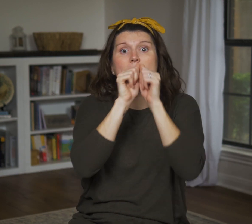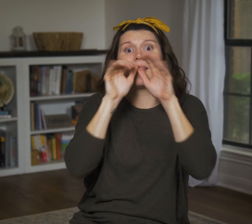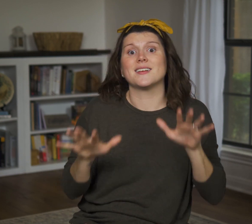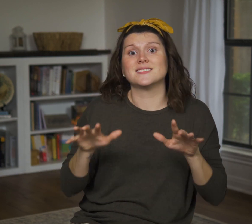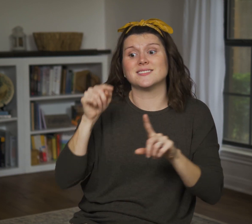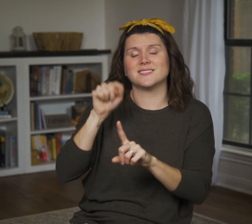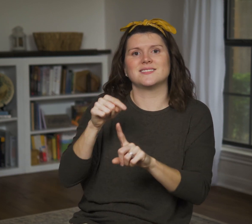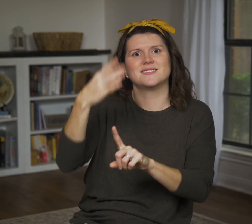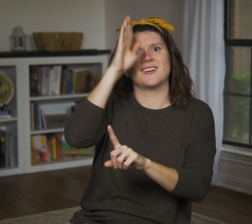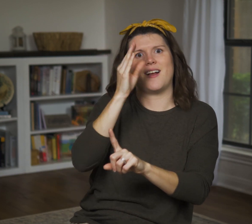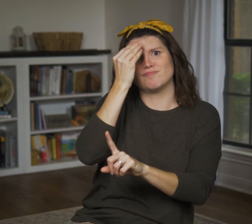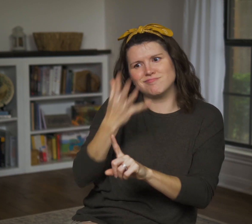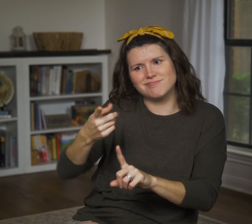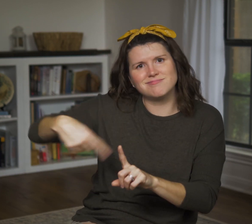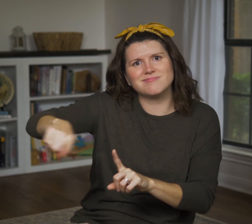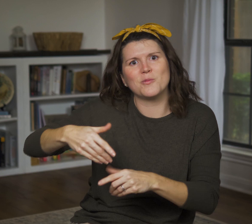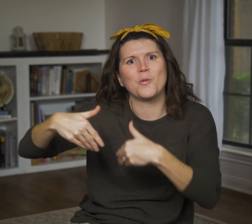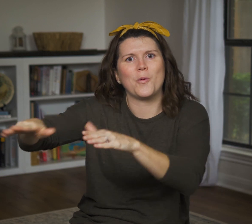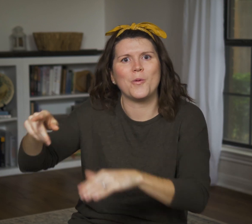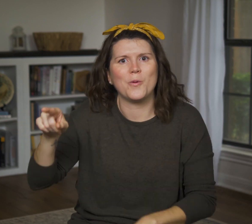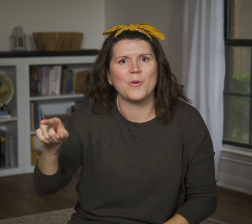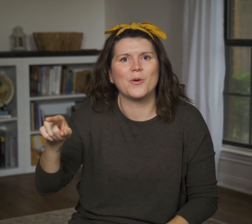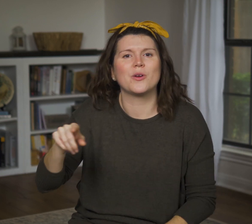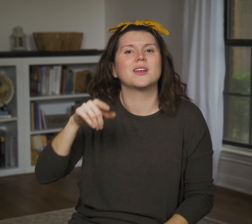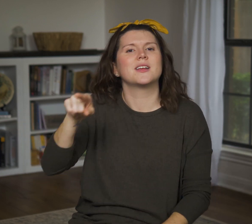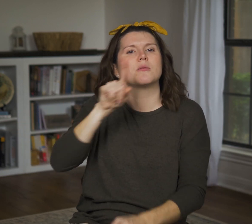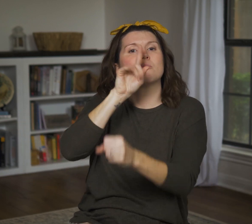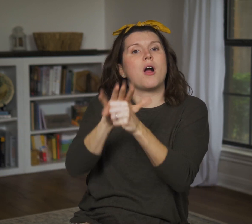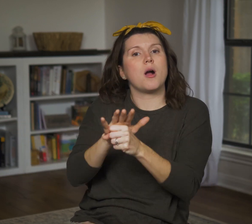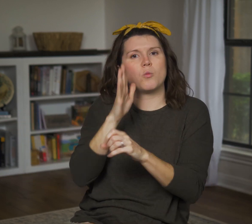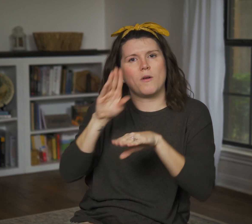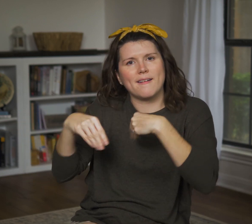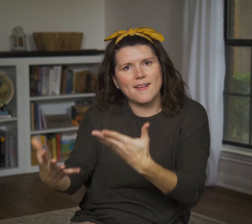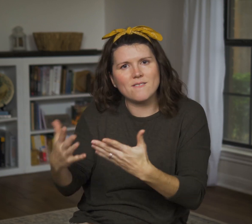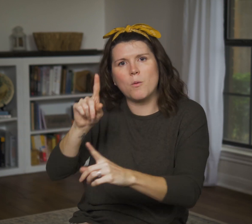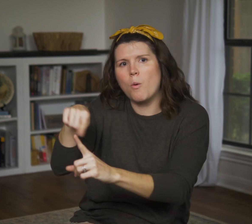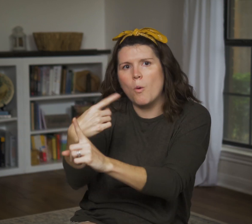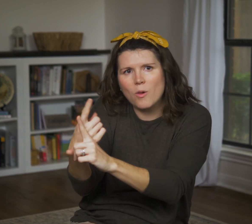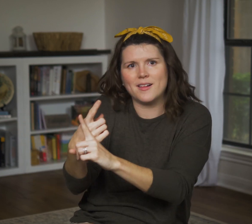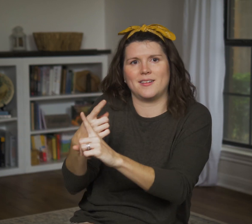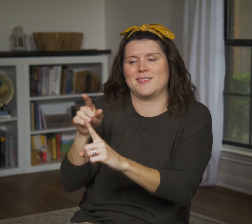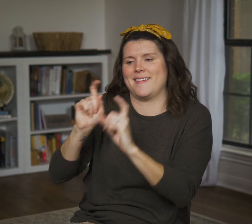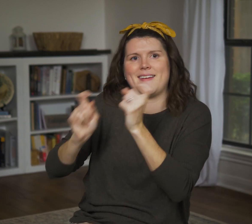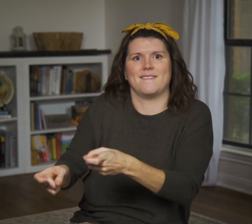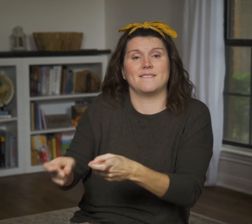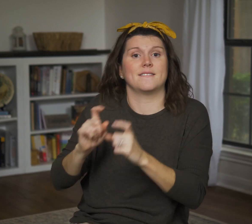Blessings go where God tells them to go! And He promises to give the things only He can give: